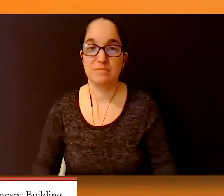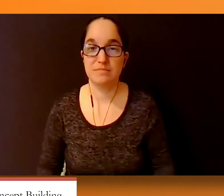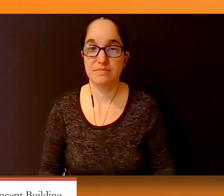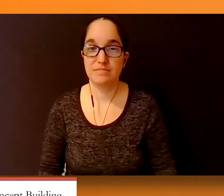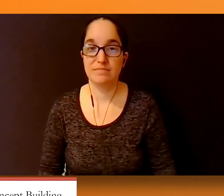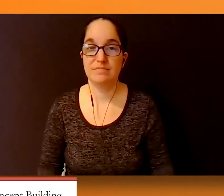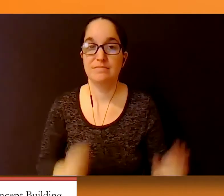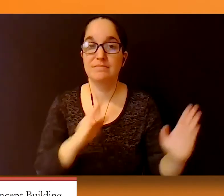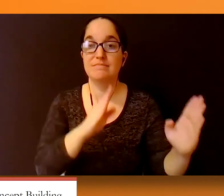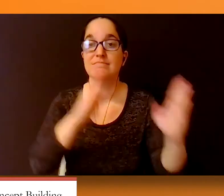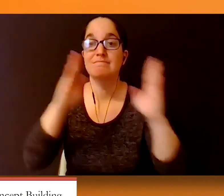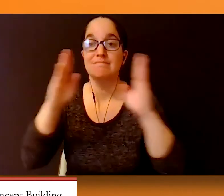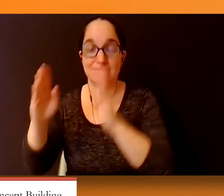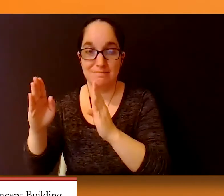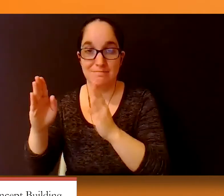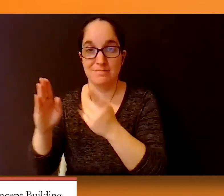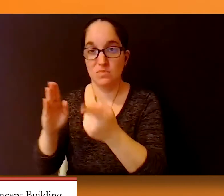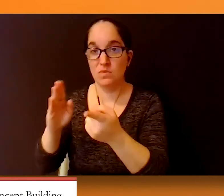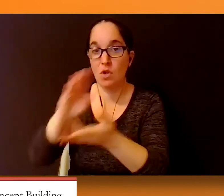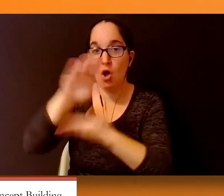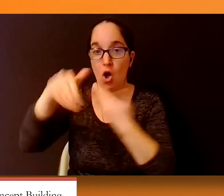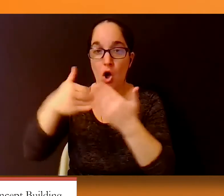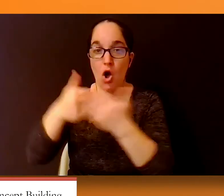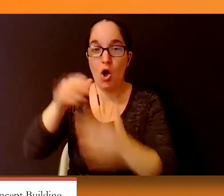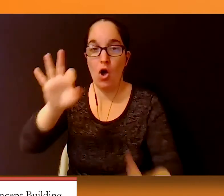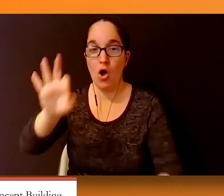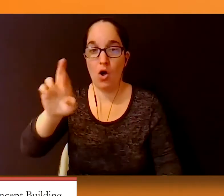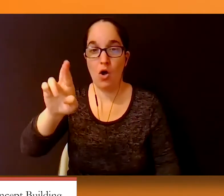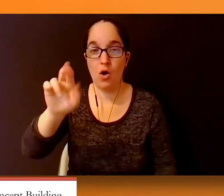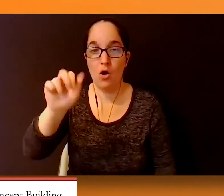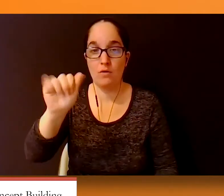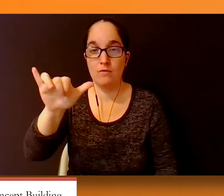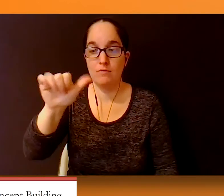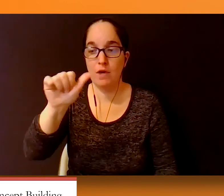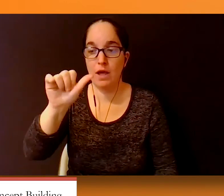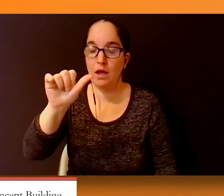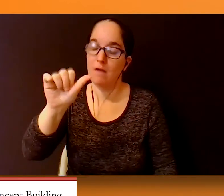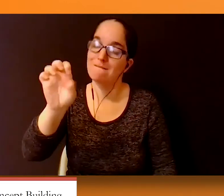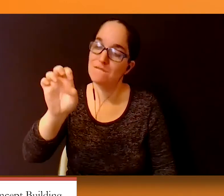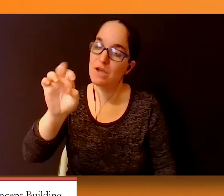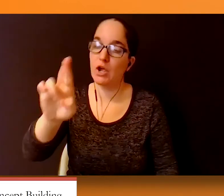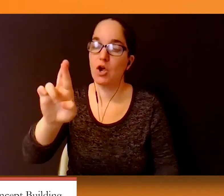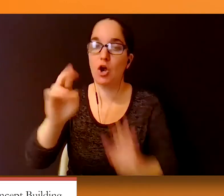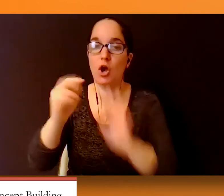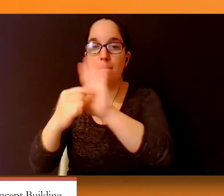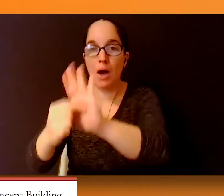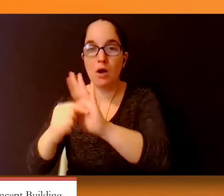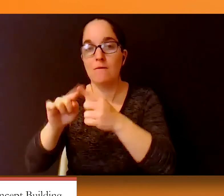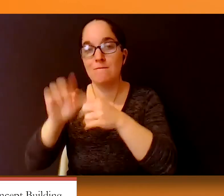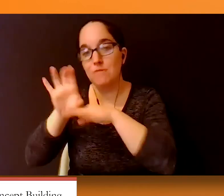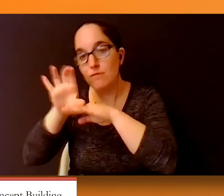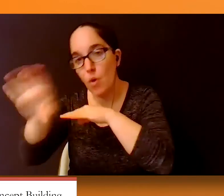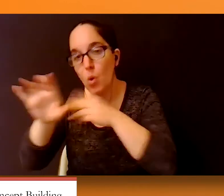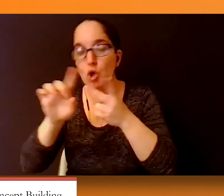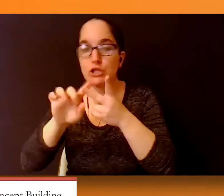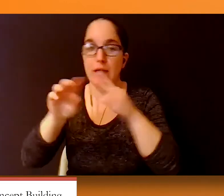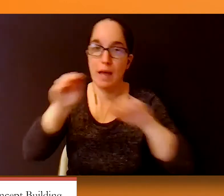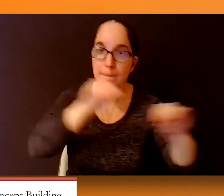all over the internet, but what this person did is they have all the different Frayer Models for the words that are within force and motion.